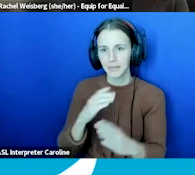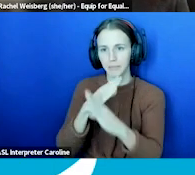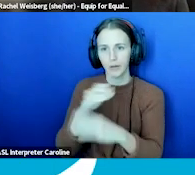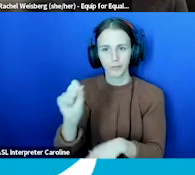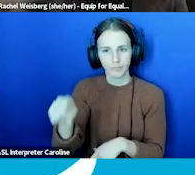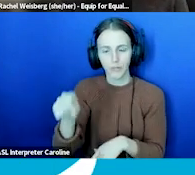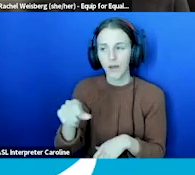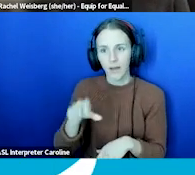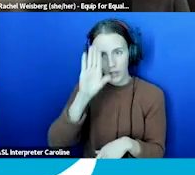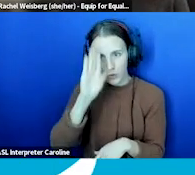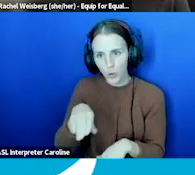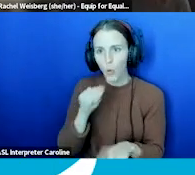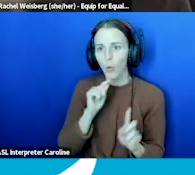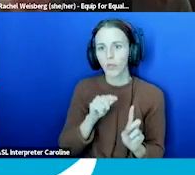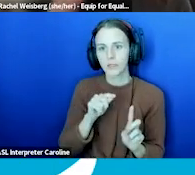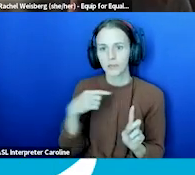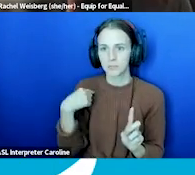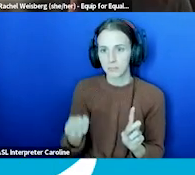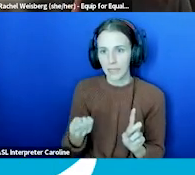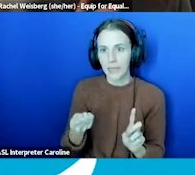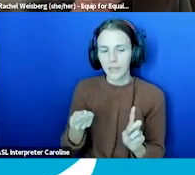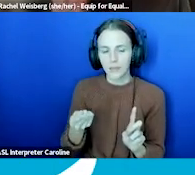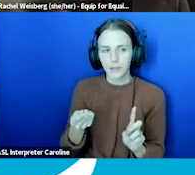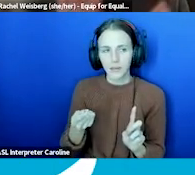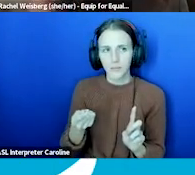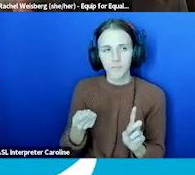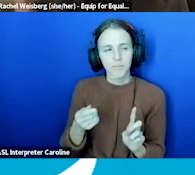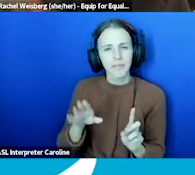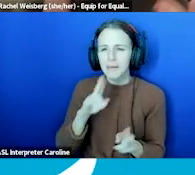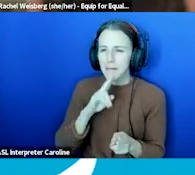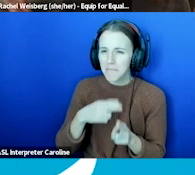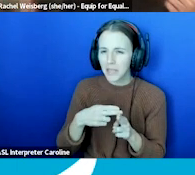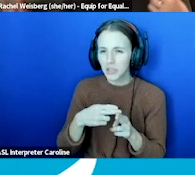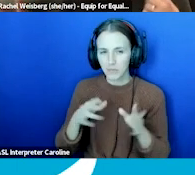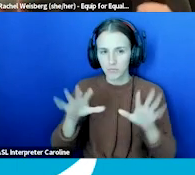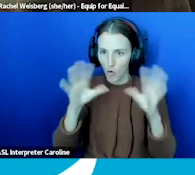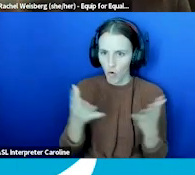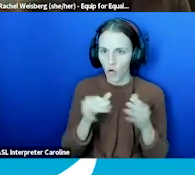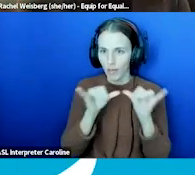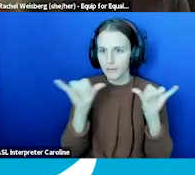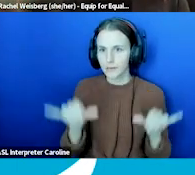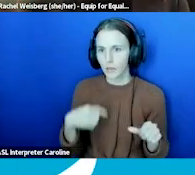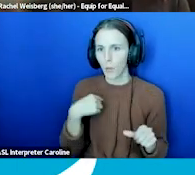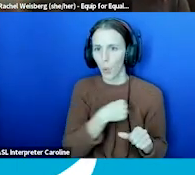WITH SCHOOL. AND I THINK YOU HAVE REALLY IDENTIFIED A HUGE BARRIER. THIS IS SOMETHING THAT